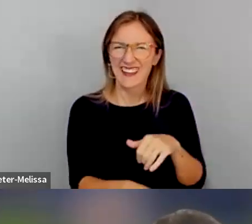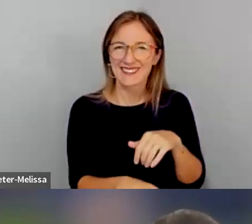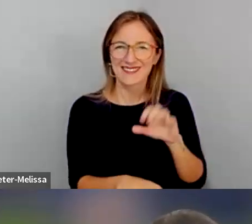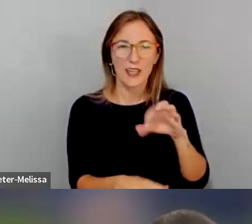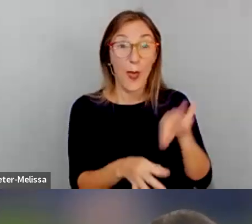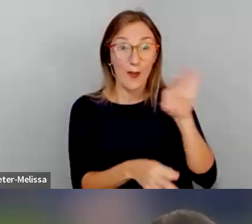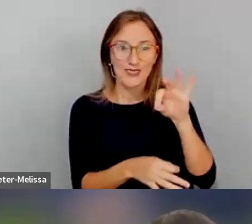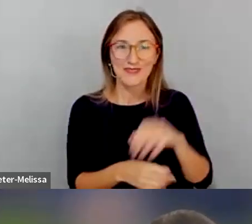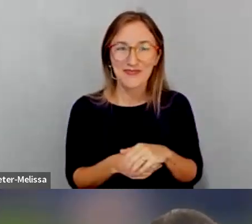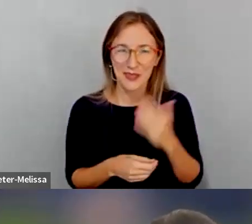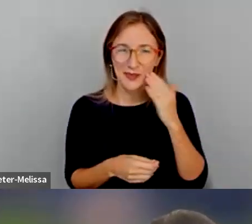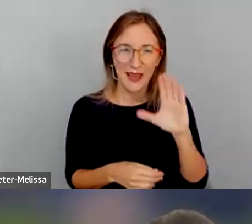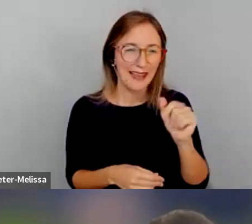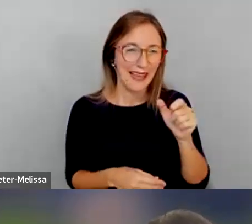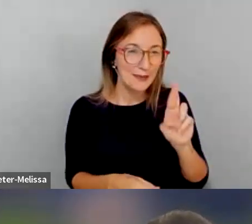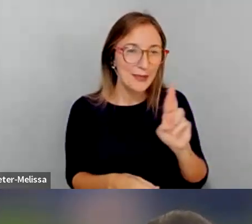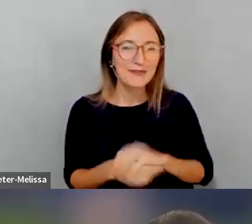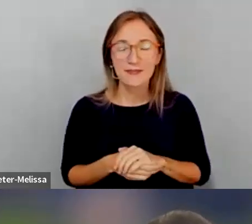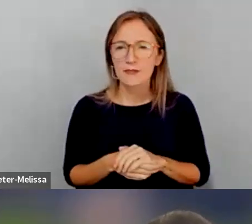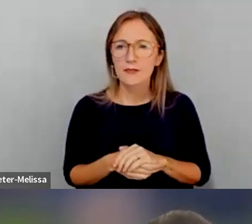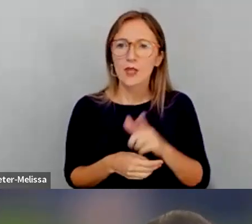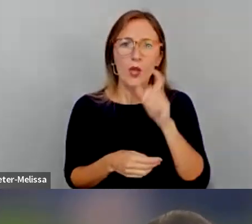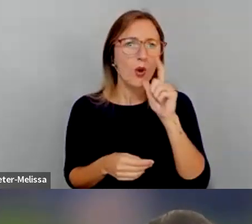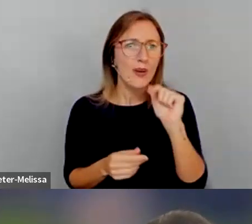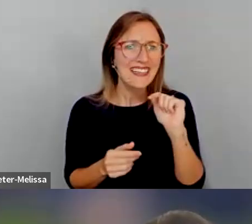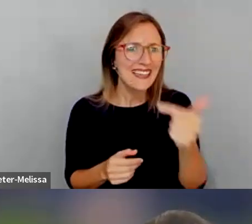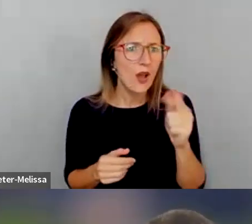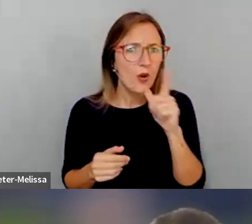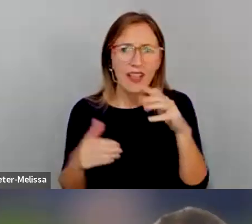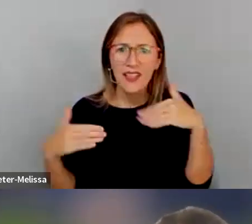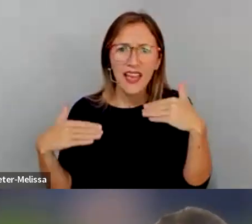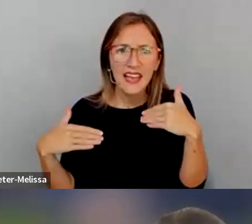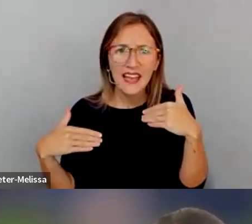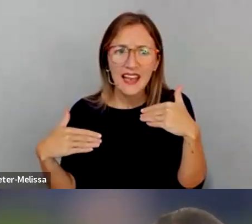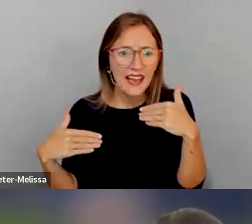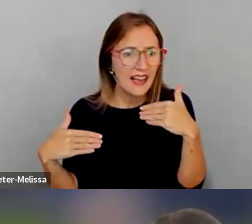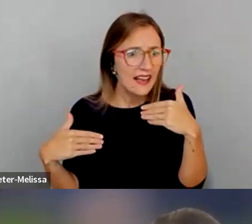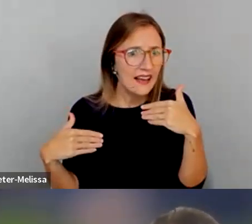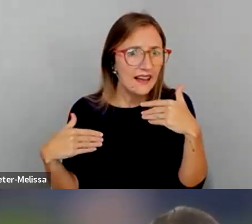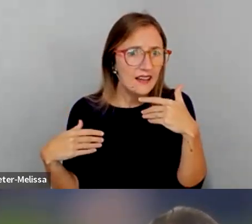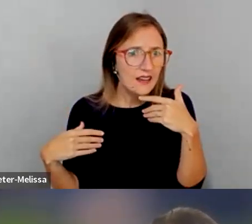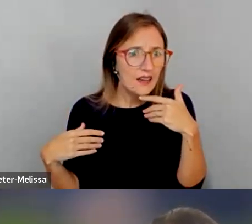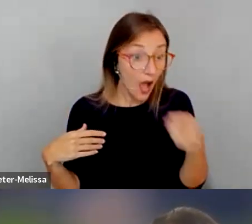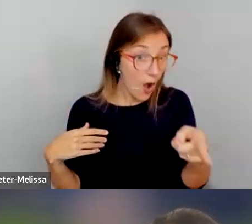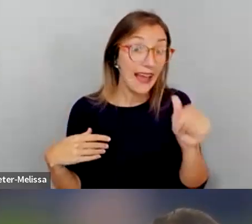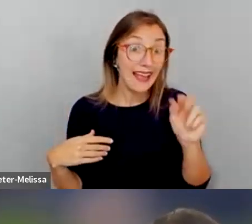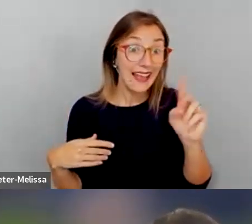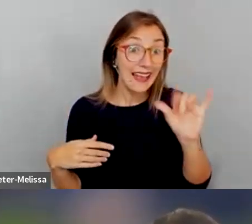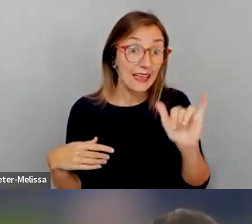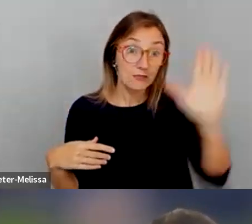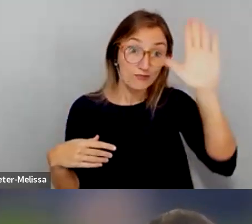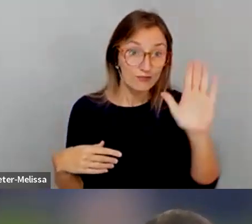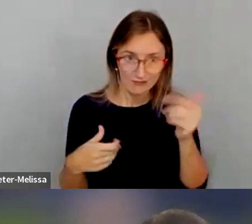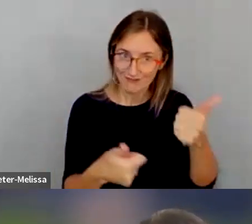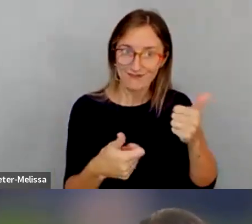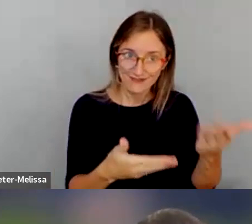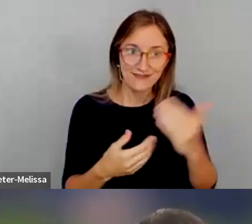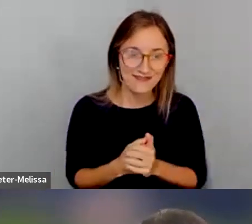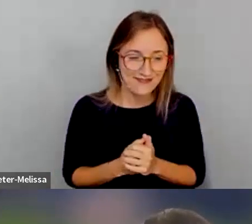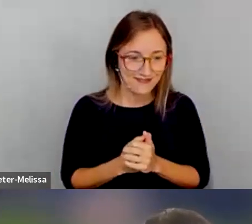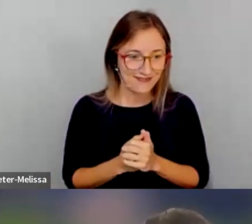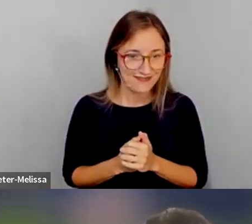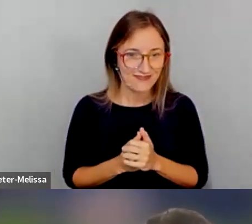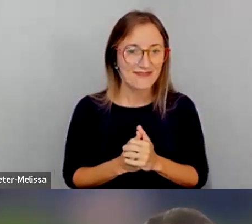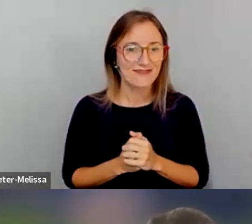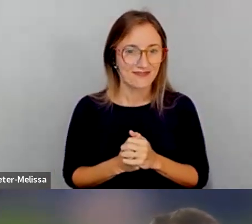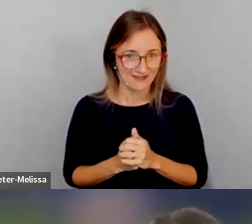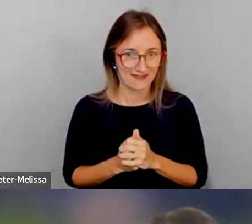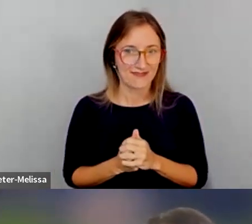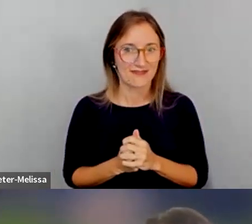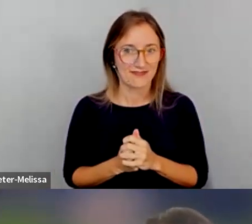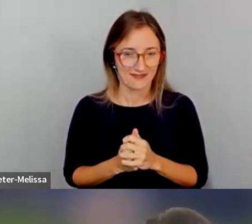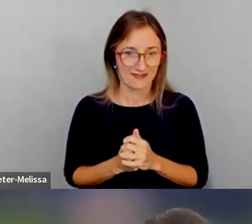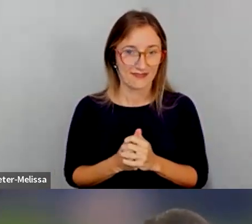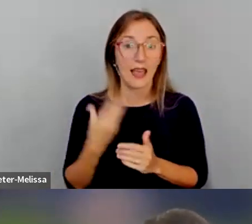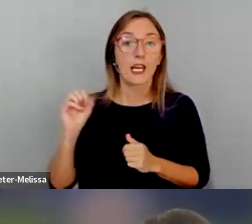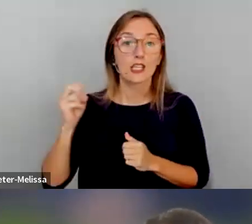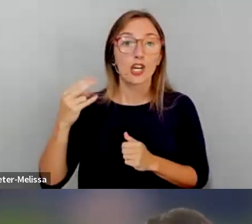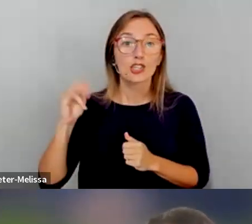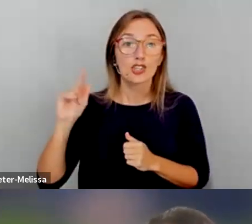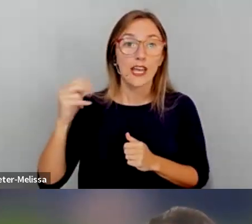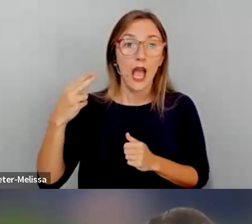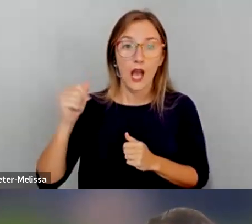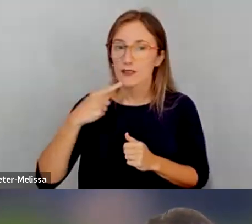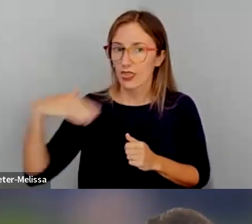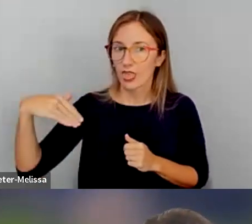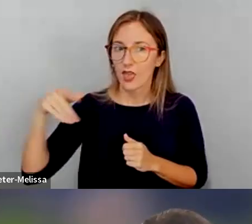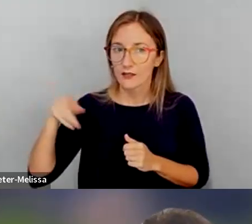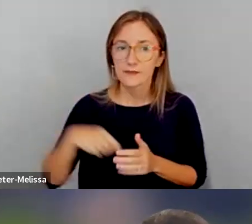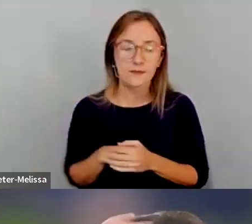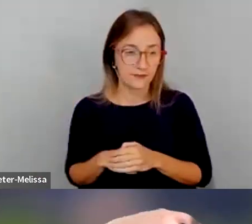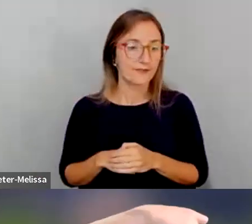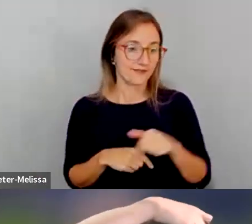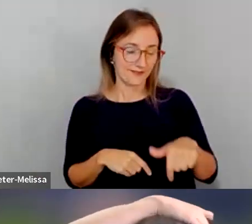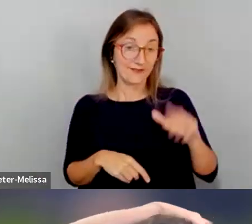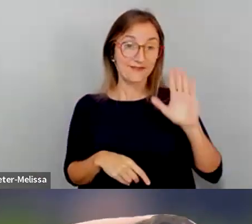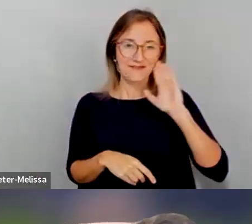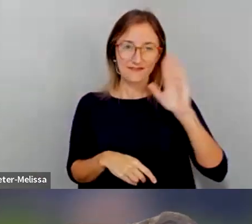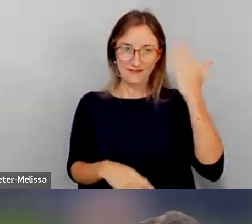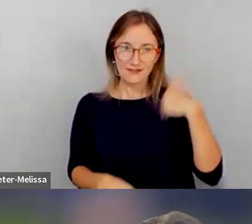Oakland, California. My favorite Halloween movie would be Casper the